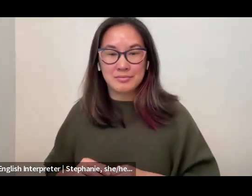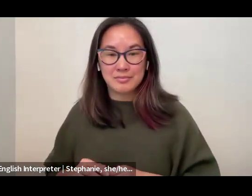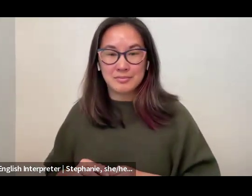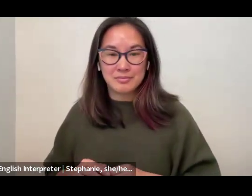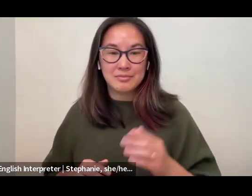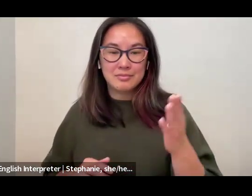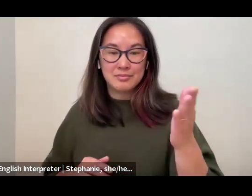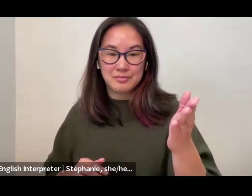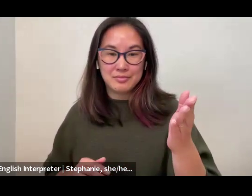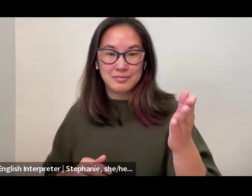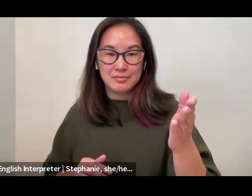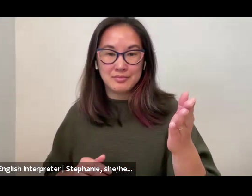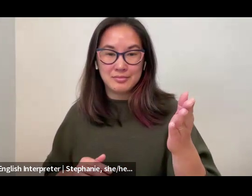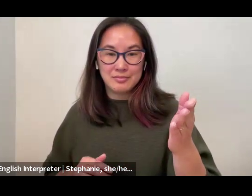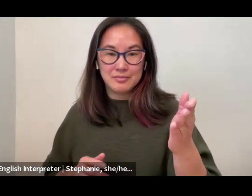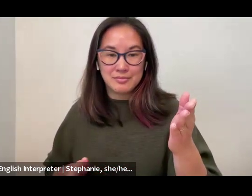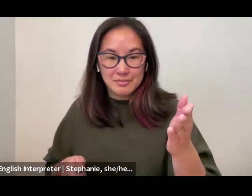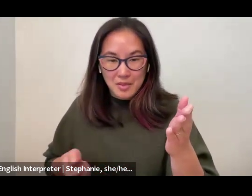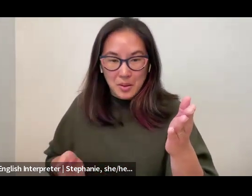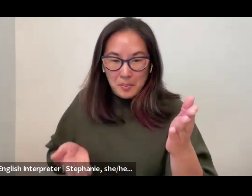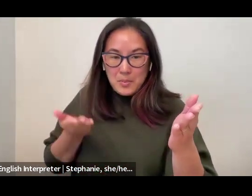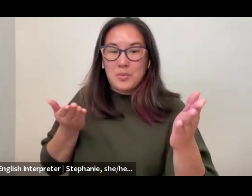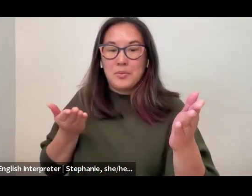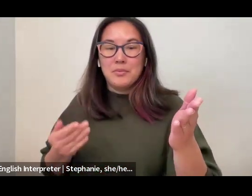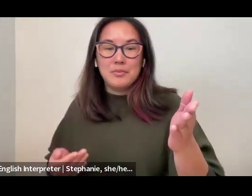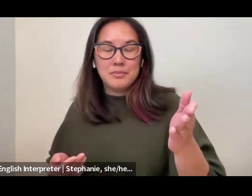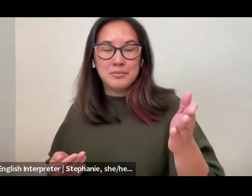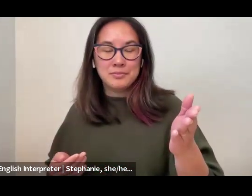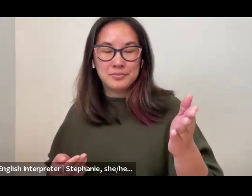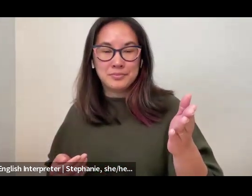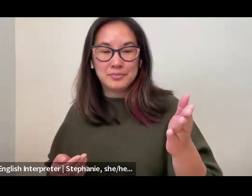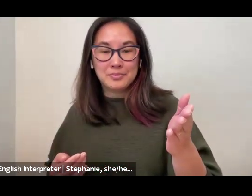Lift or envision pulling that leg up. Maybe you're doing something with the right arm.